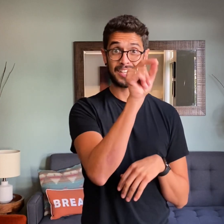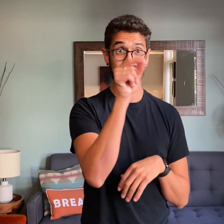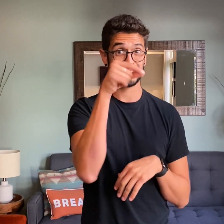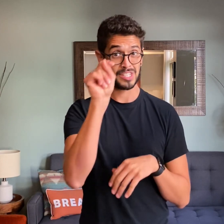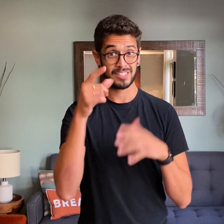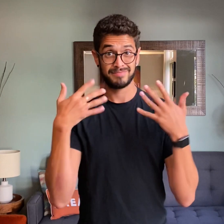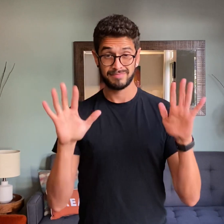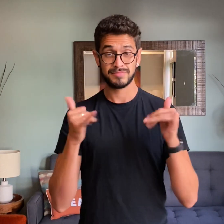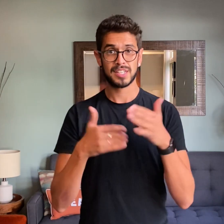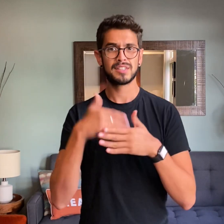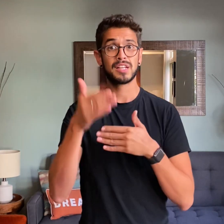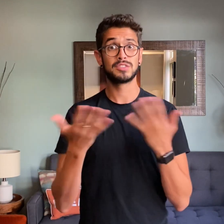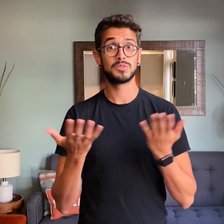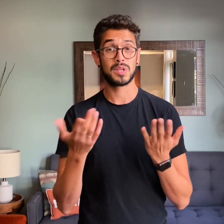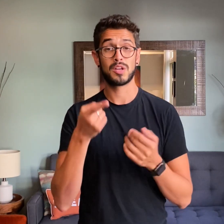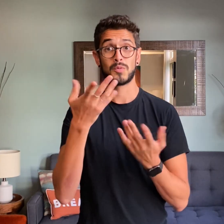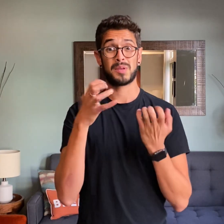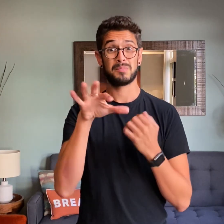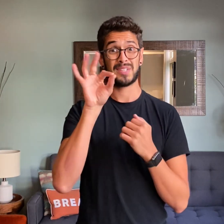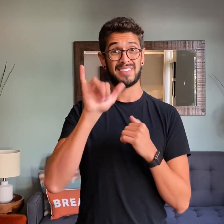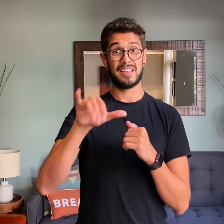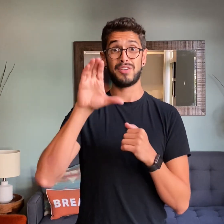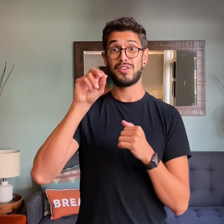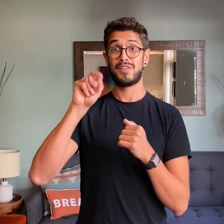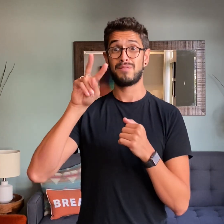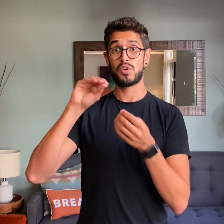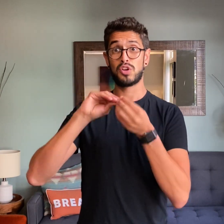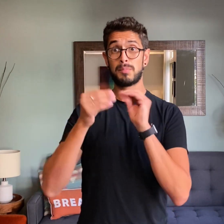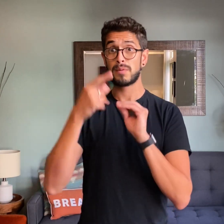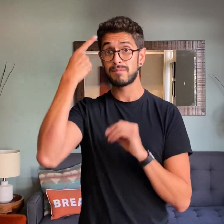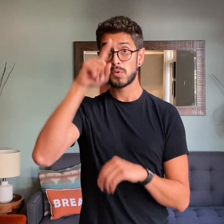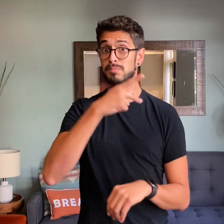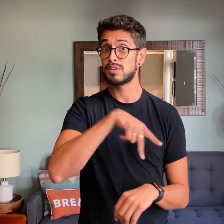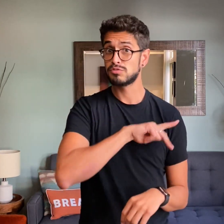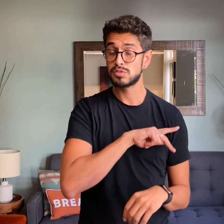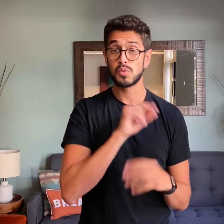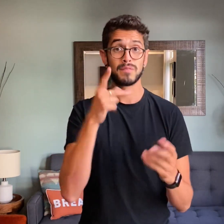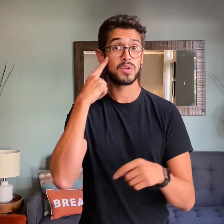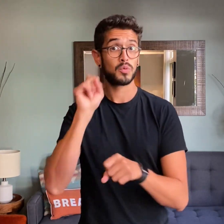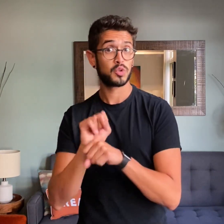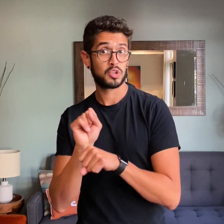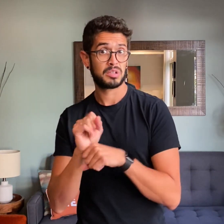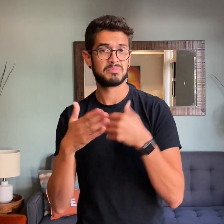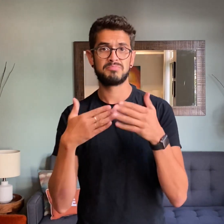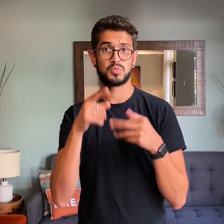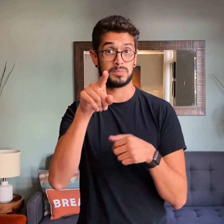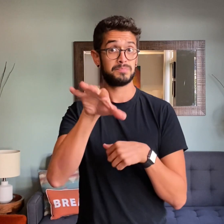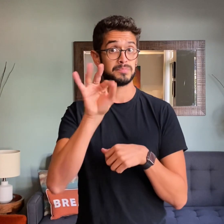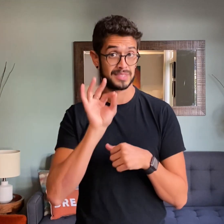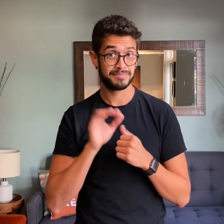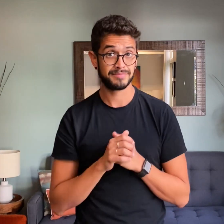After you check the two boxes, you will have the option to pick if you want a Convo Number for personal use or for work. Pick which best fits you.